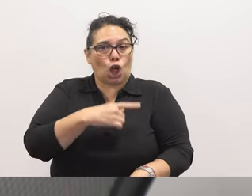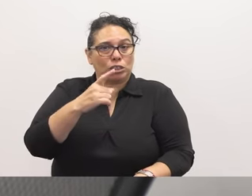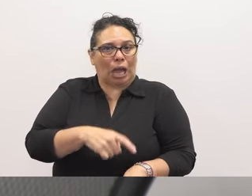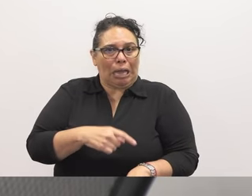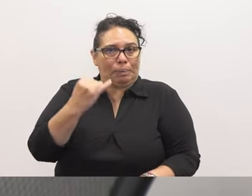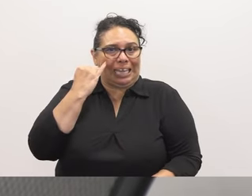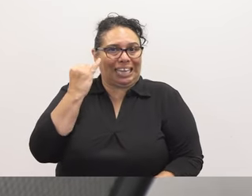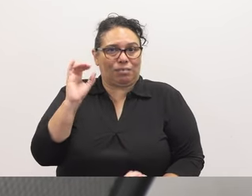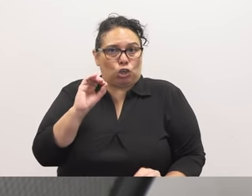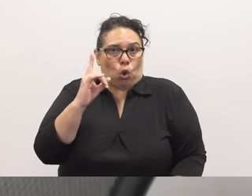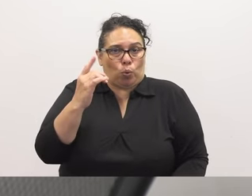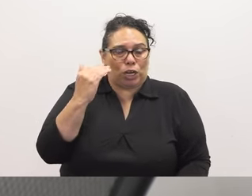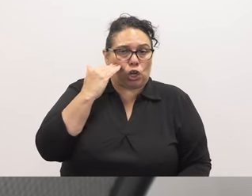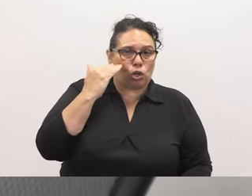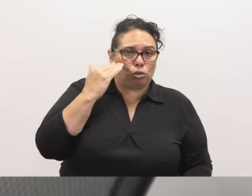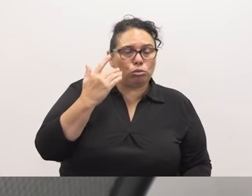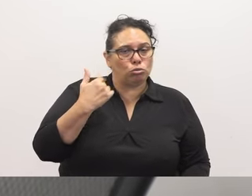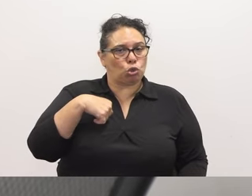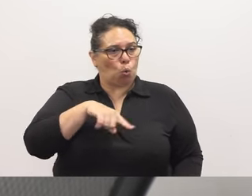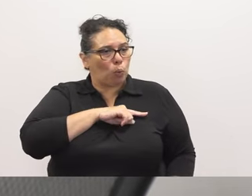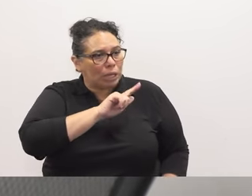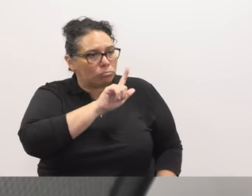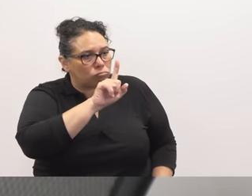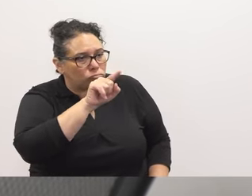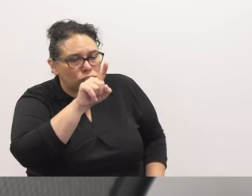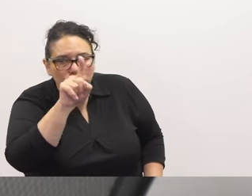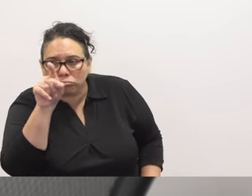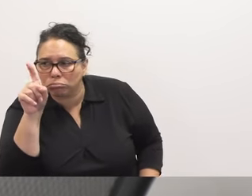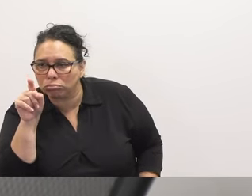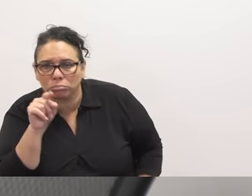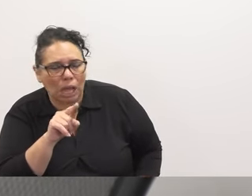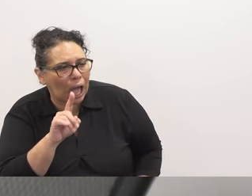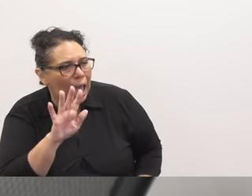So we just went around and I said, "Hey, how about if like,